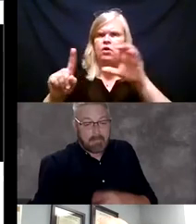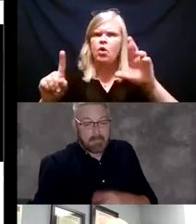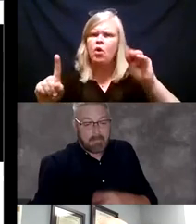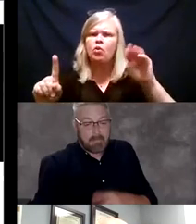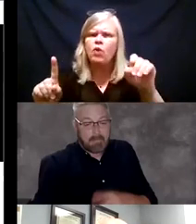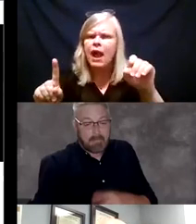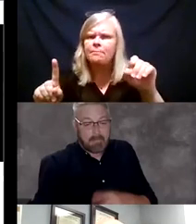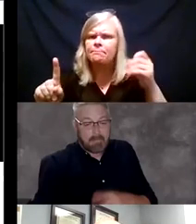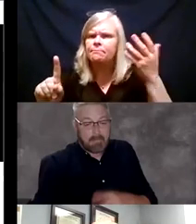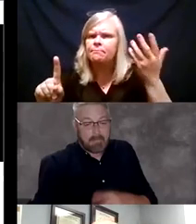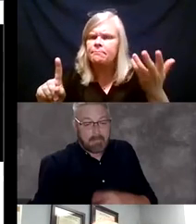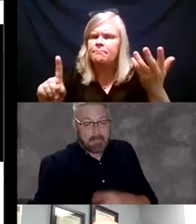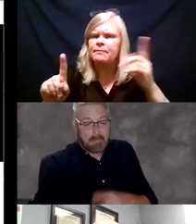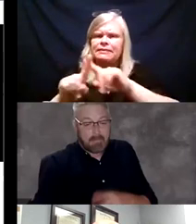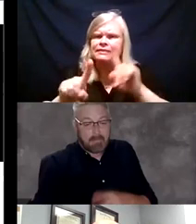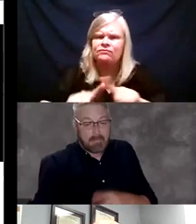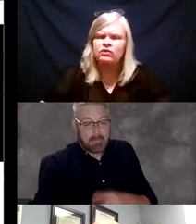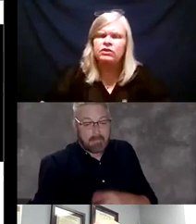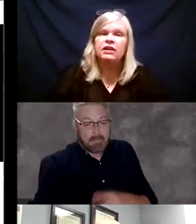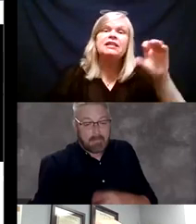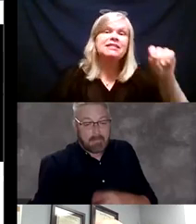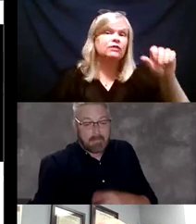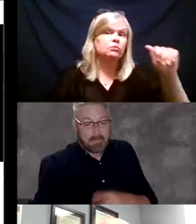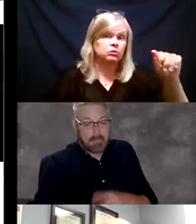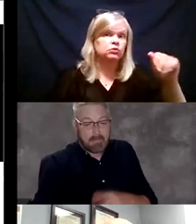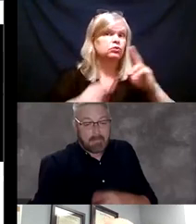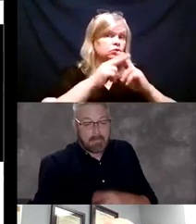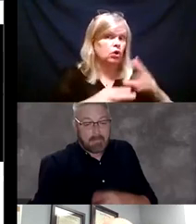SO SEXUAL ABUSE IS A CRIME UNDER IOWA LAW AND IT COMES IN VARIOUS